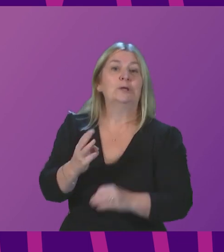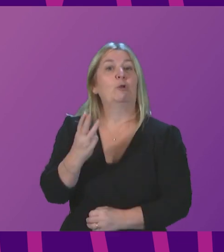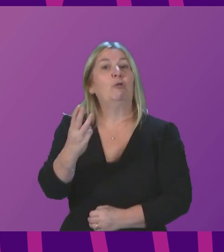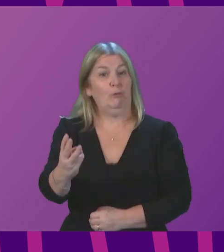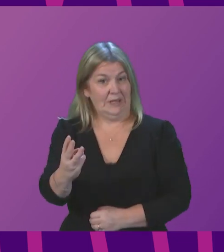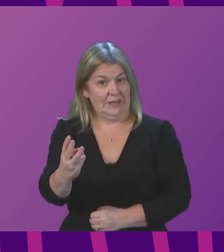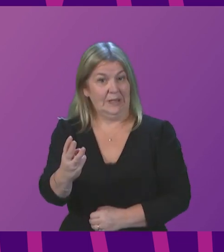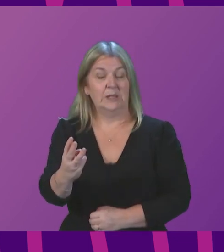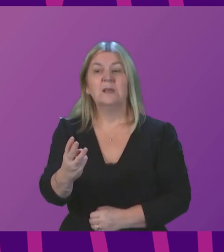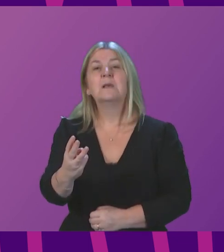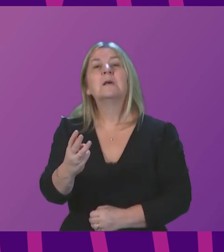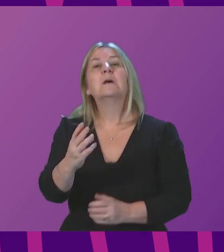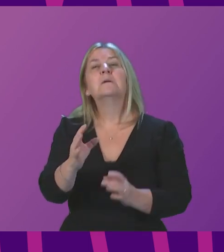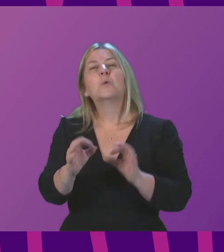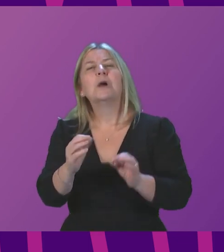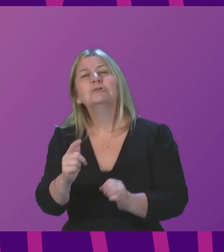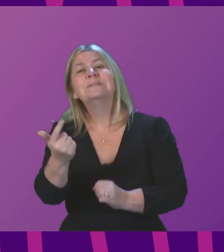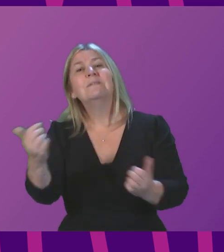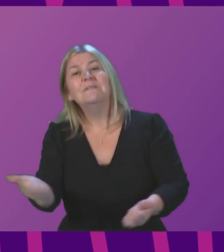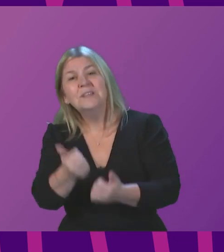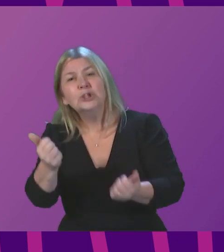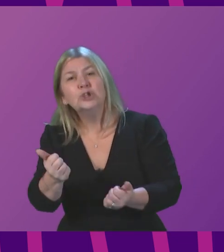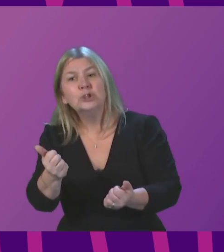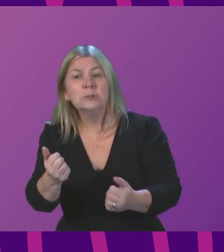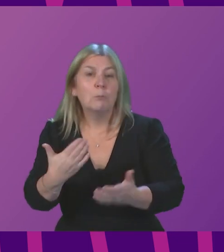question 7, I will take more supplementary questions from those members who have already